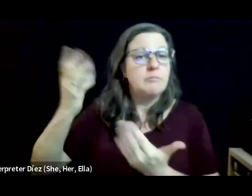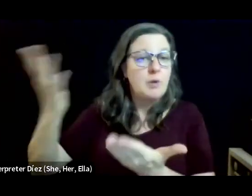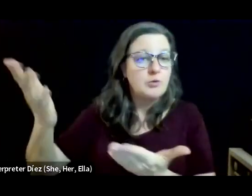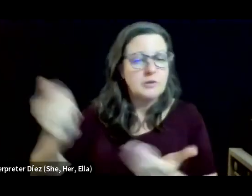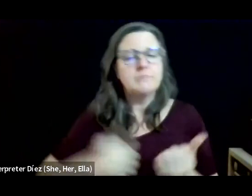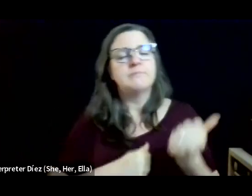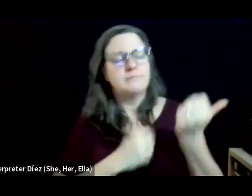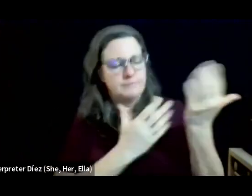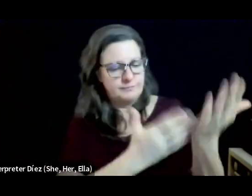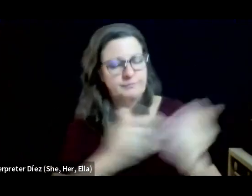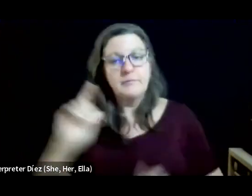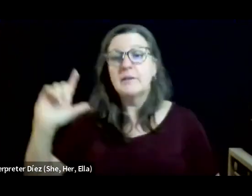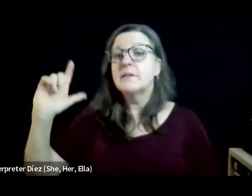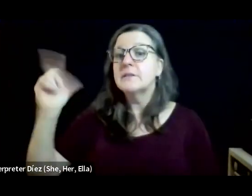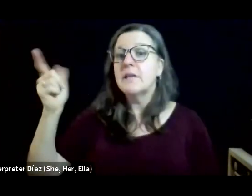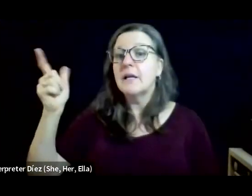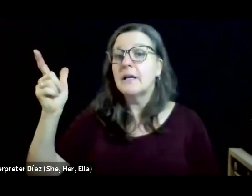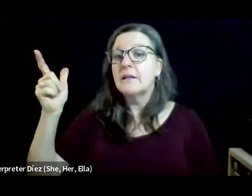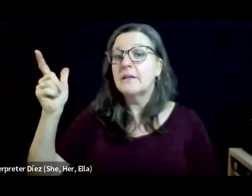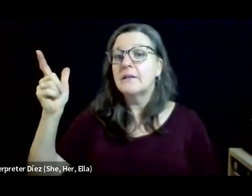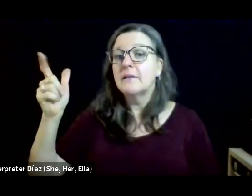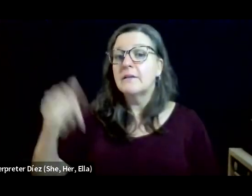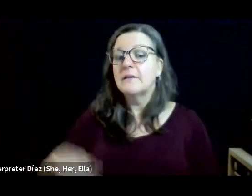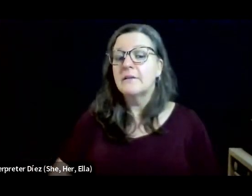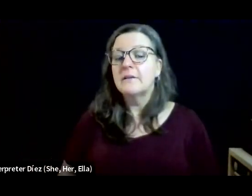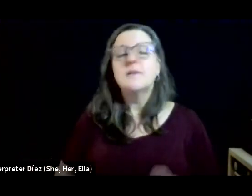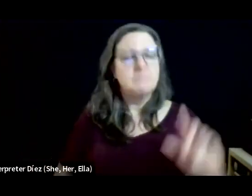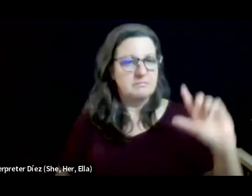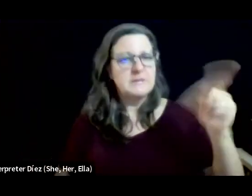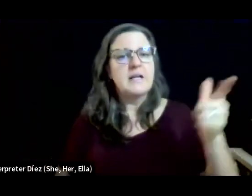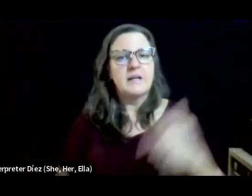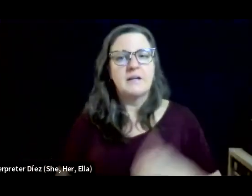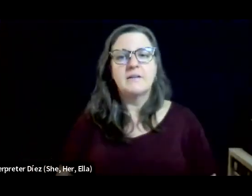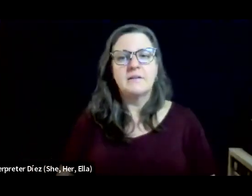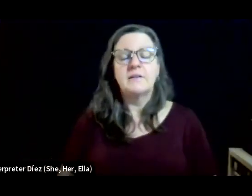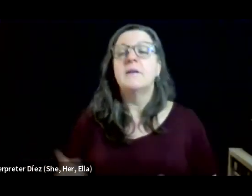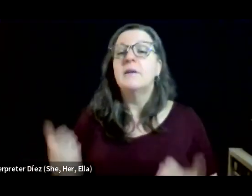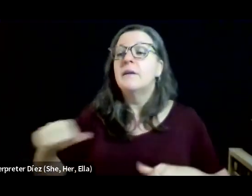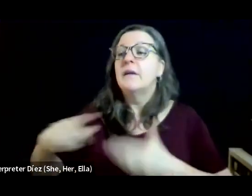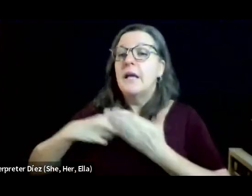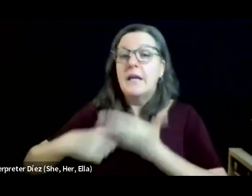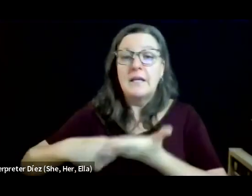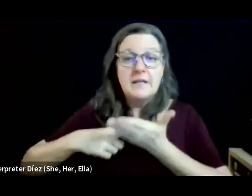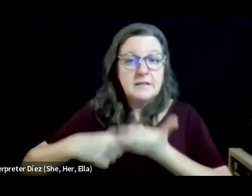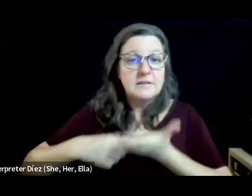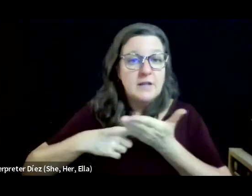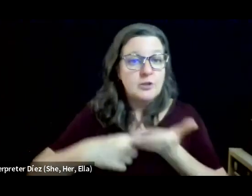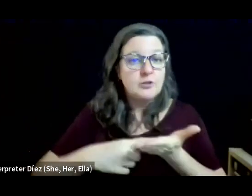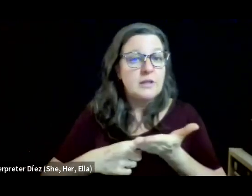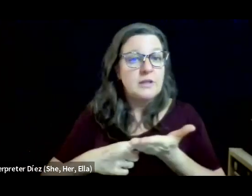Is there a second? [Second.] Okay, any discussion? Yes. [Yes, Mr. Rives?]